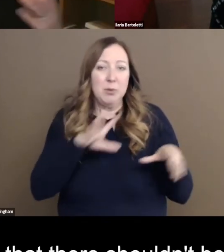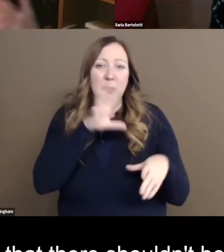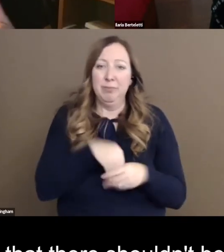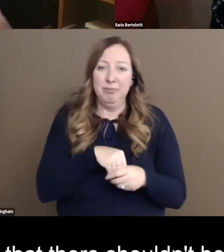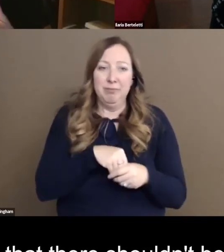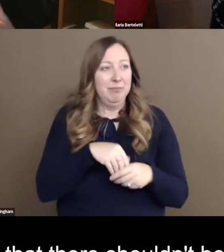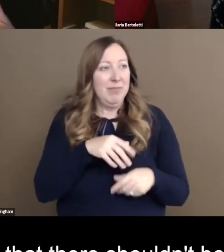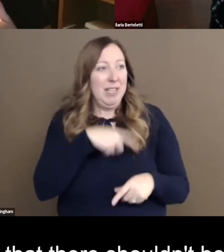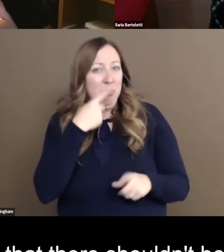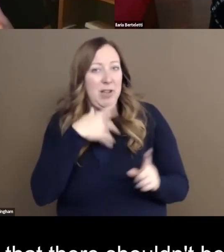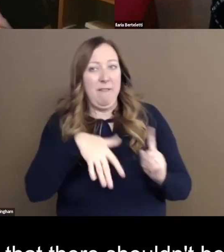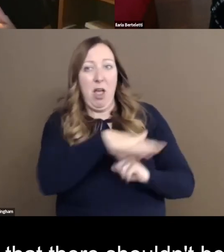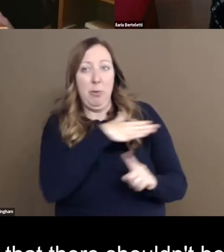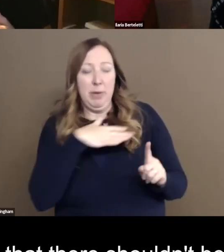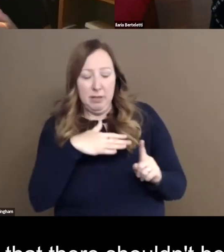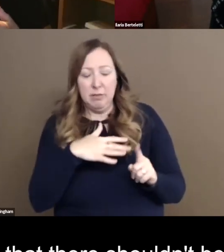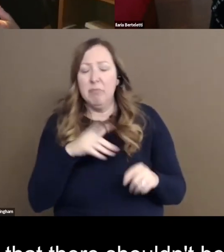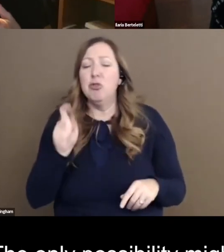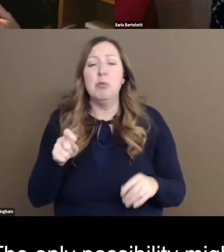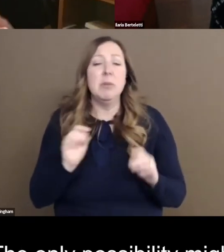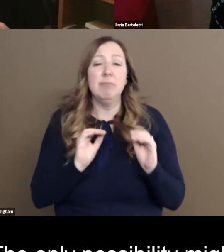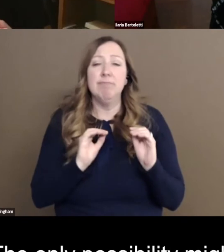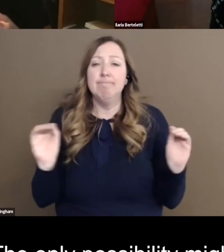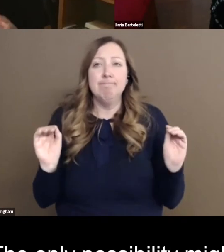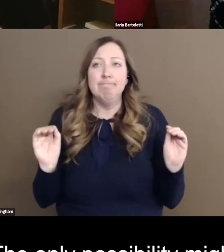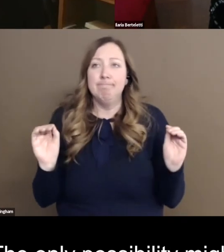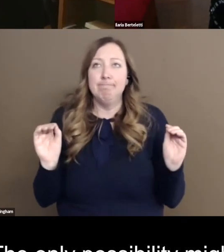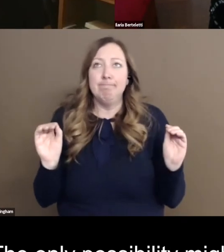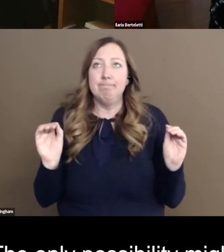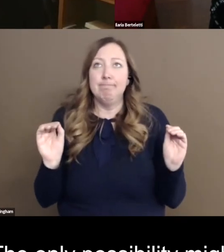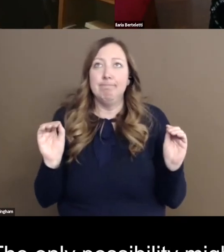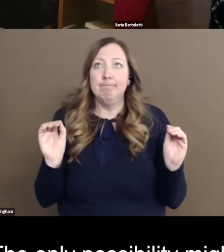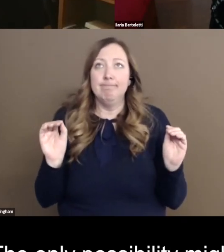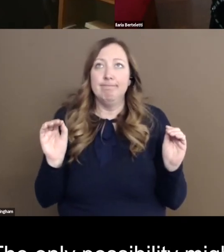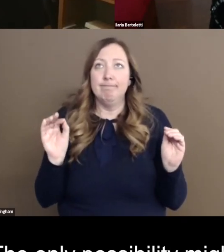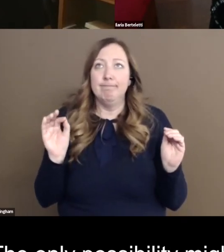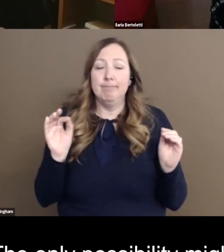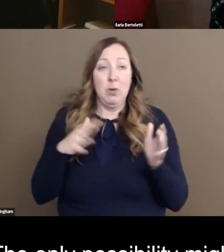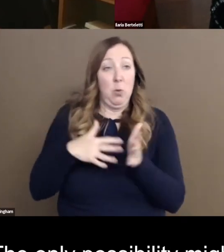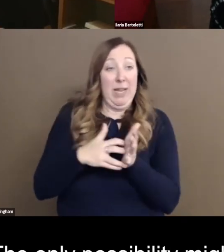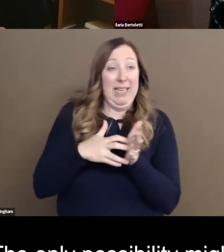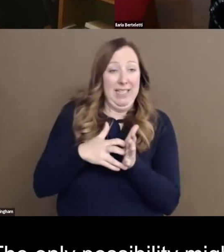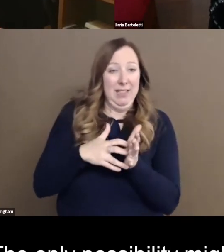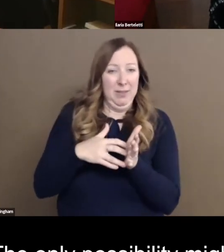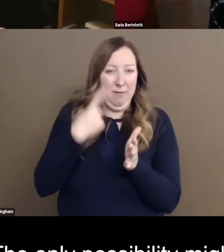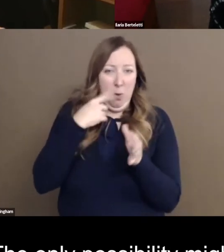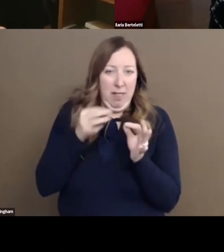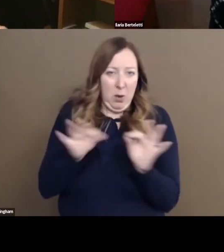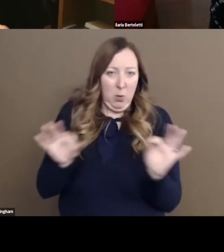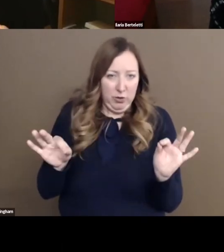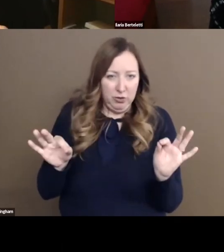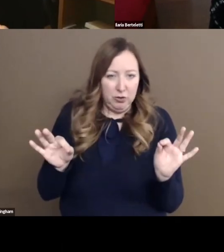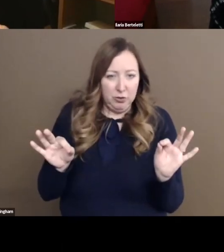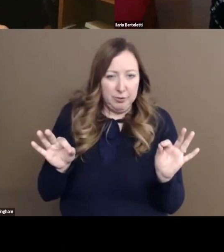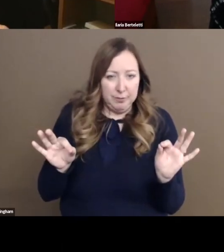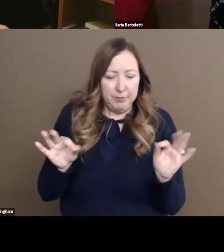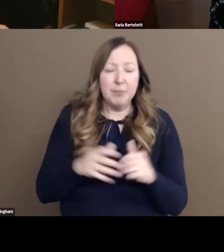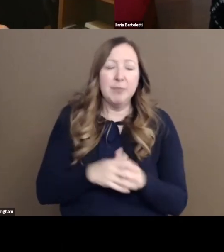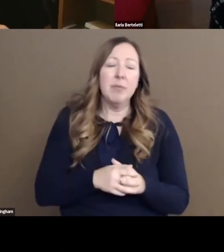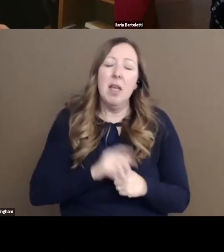and that there shouldn't be any particular points of problems the only possibility might be